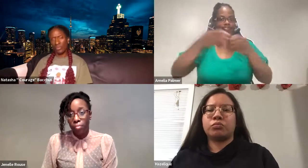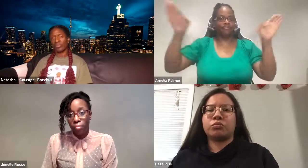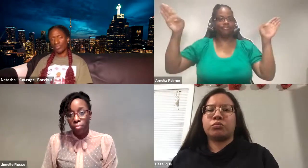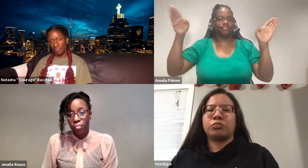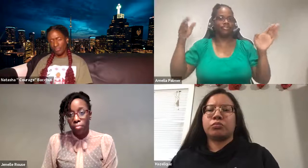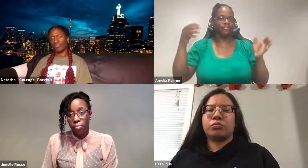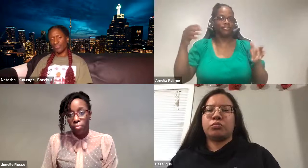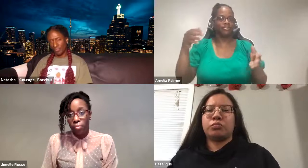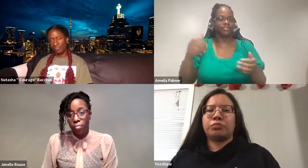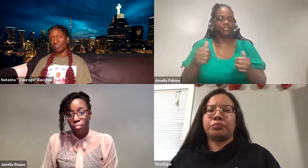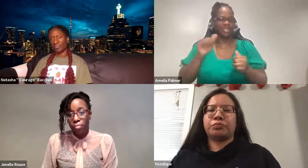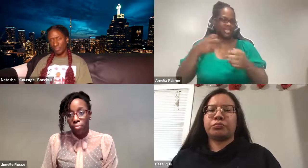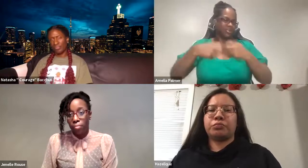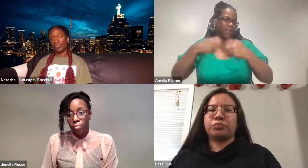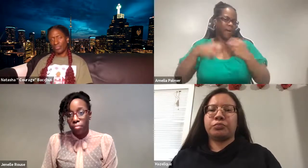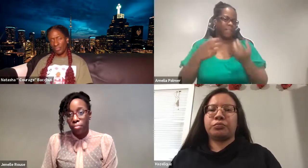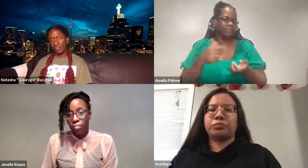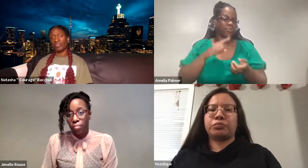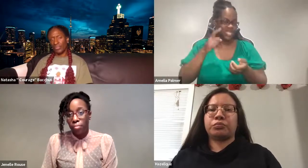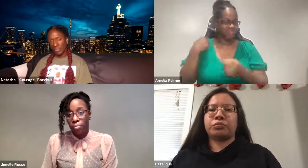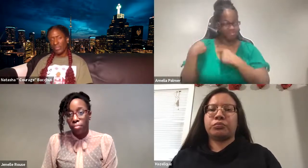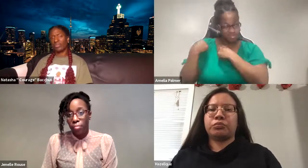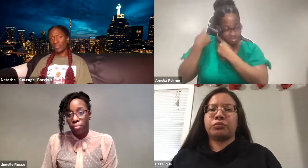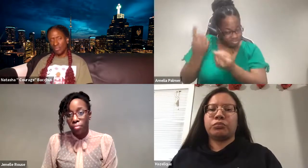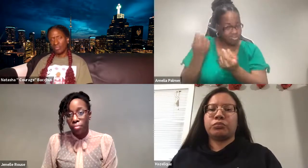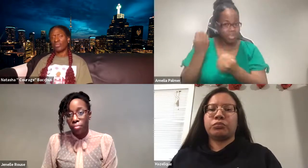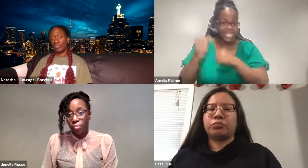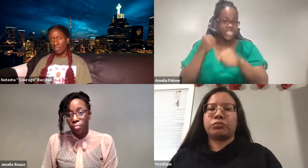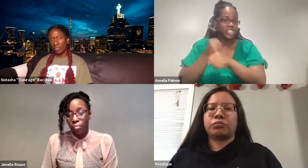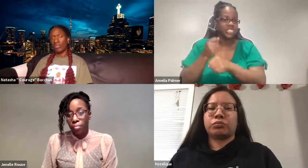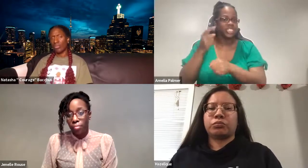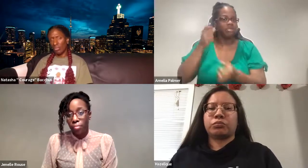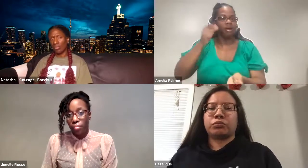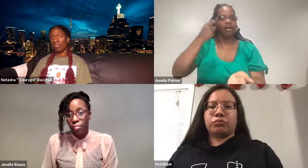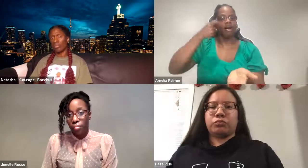it's only recently been recognized by the greater population so that's a problem because it's been